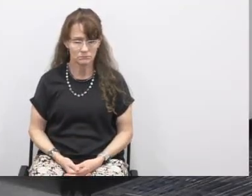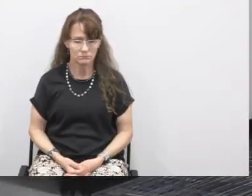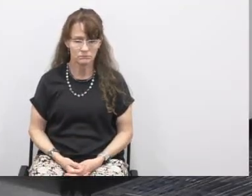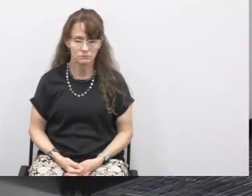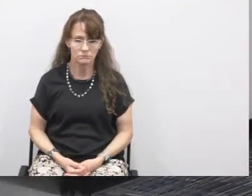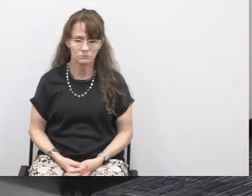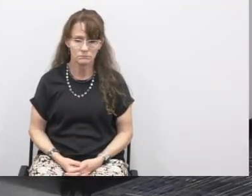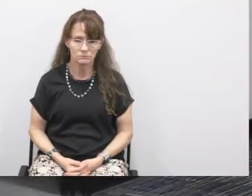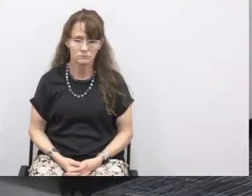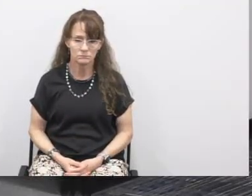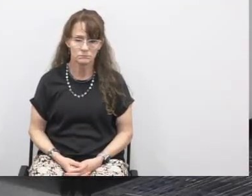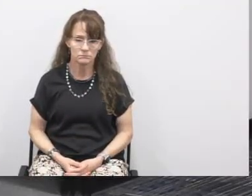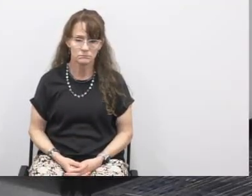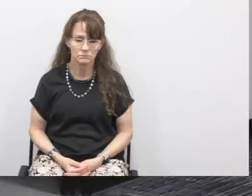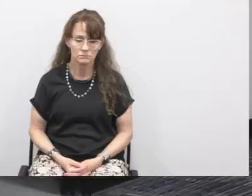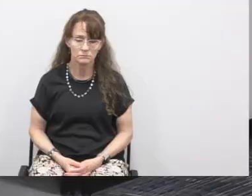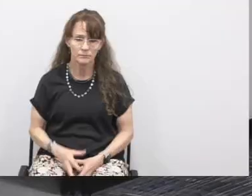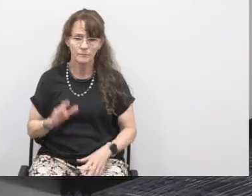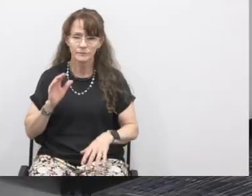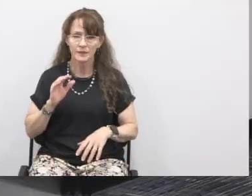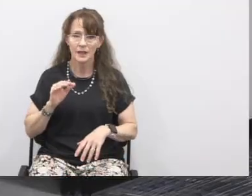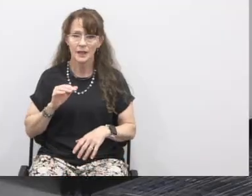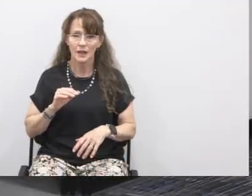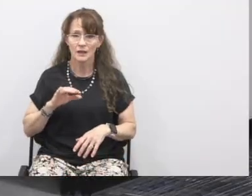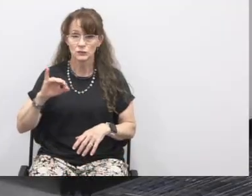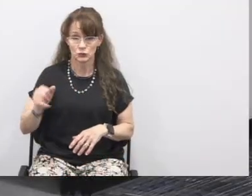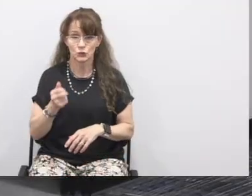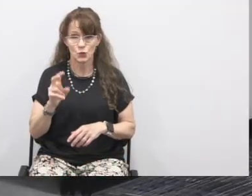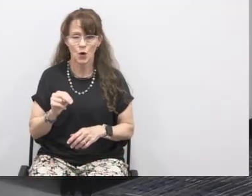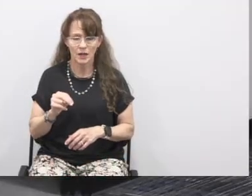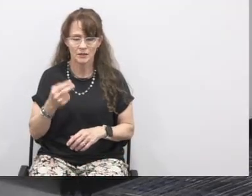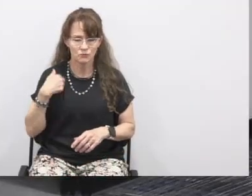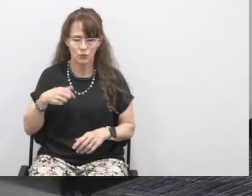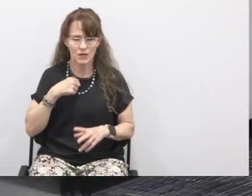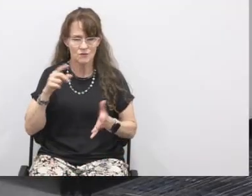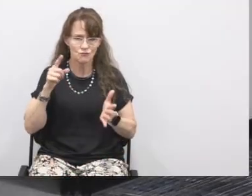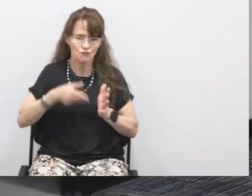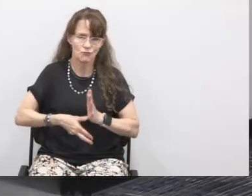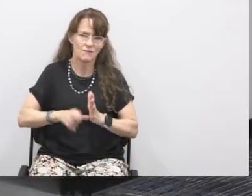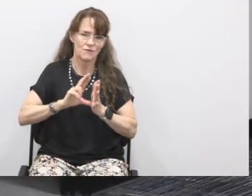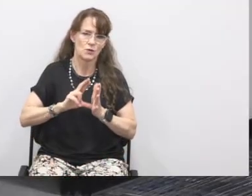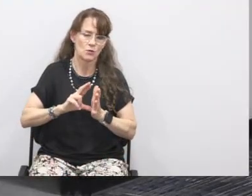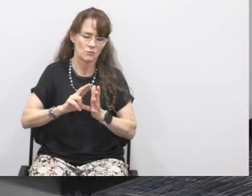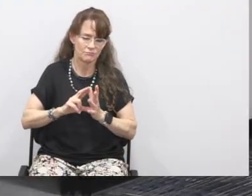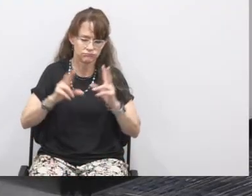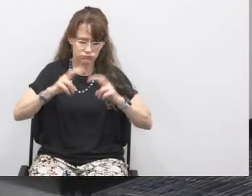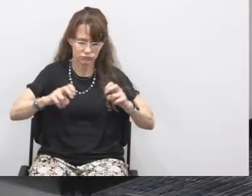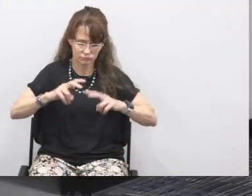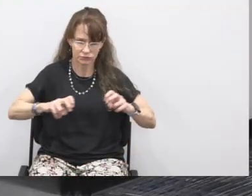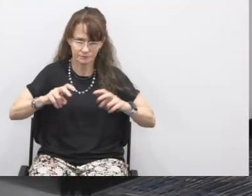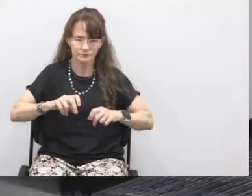So at Jordan, we reviewed the pulse survey and the empathy data. And since I already mentioned